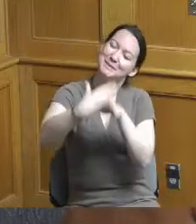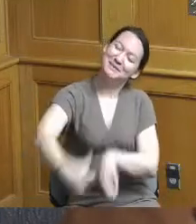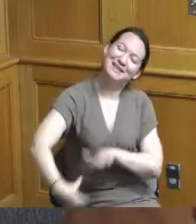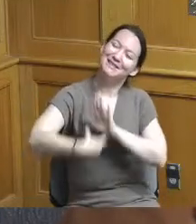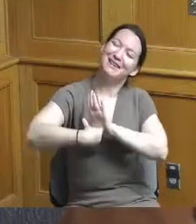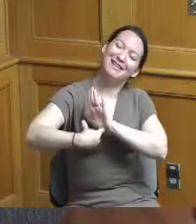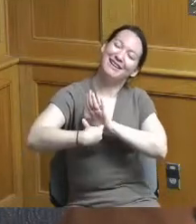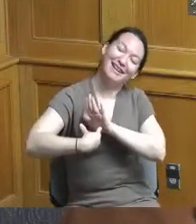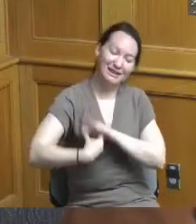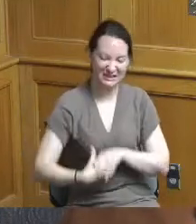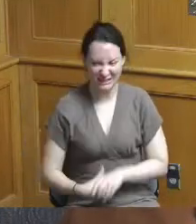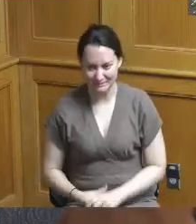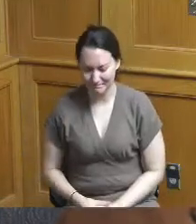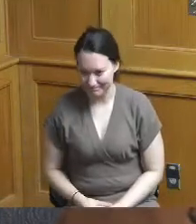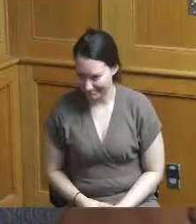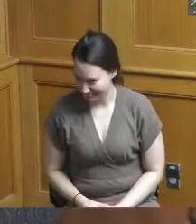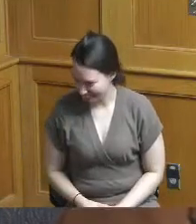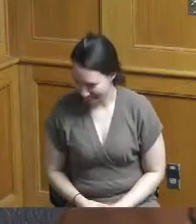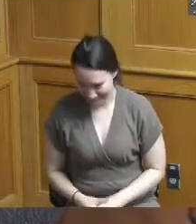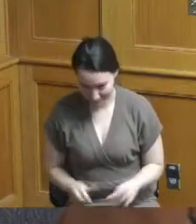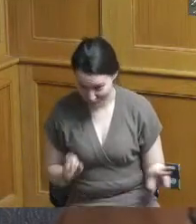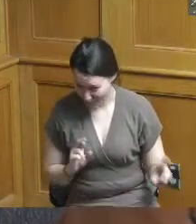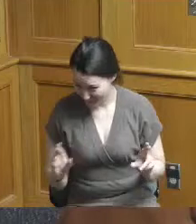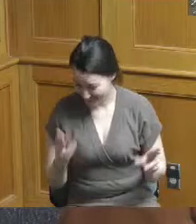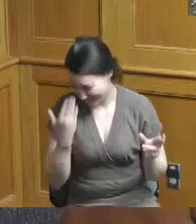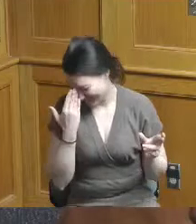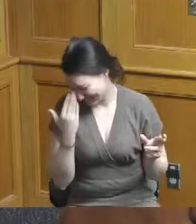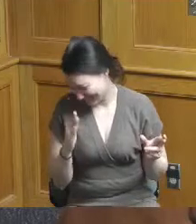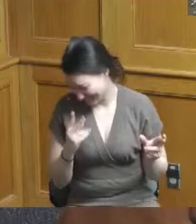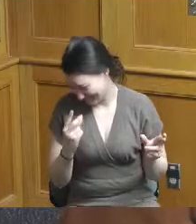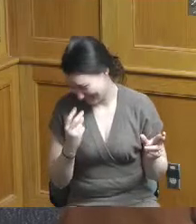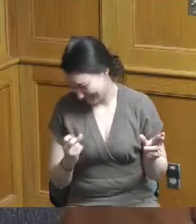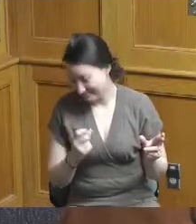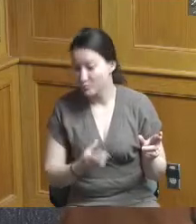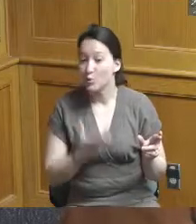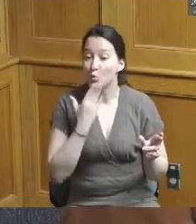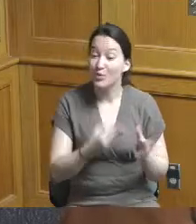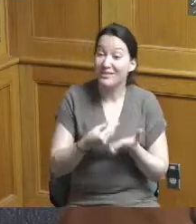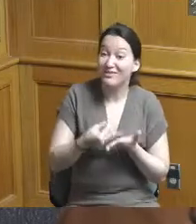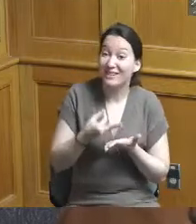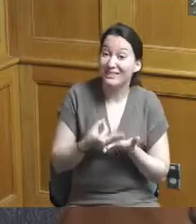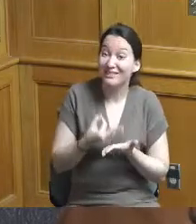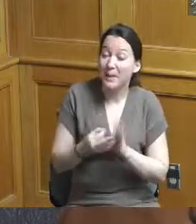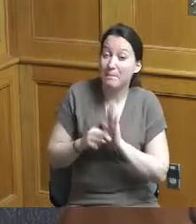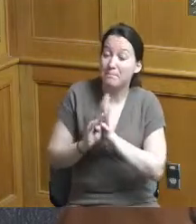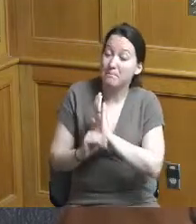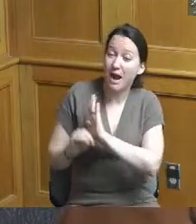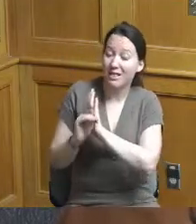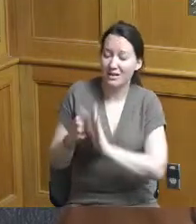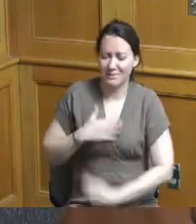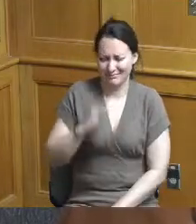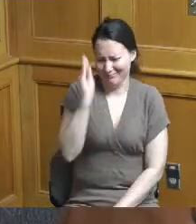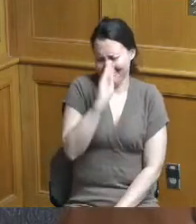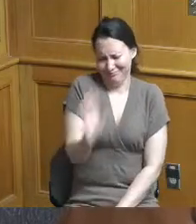I don't know if we're ready for that that's that's not a good funding model in my opinion so those